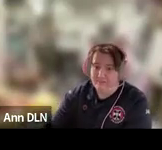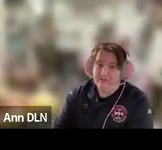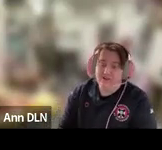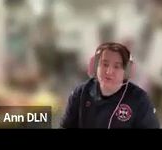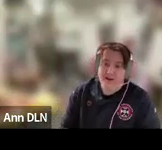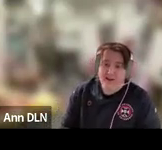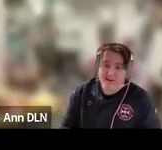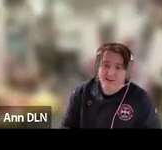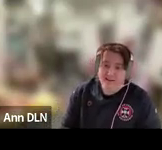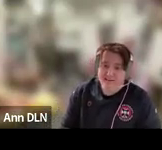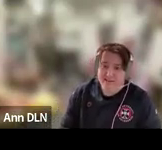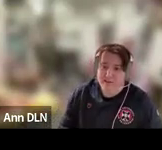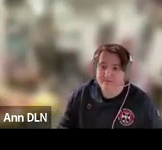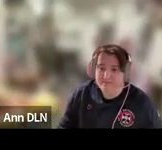Here's why I need access to it."